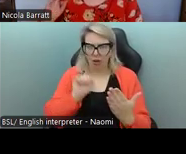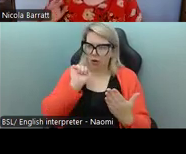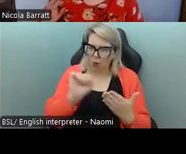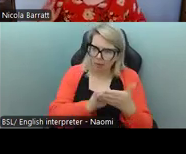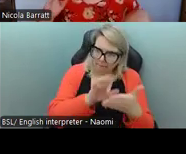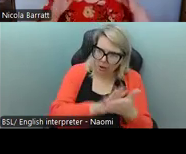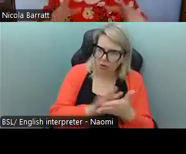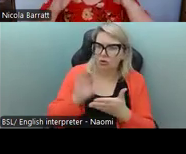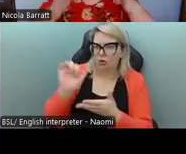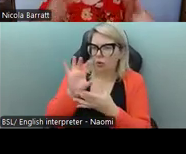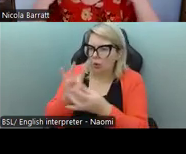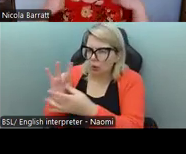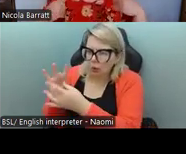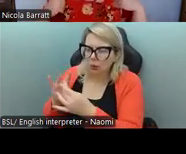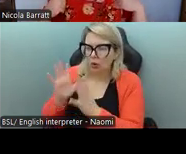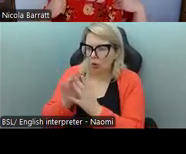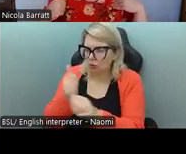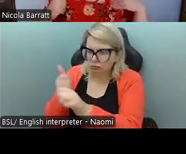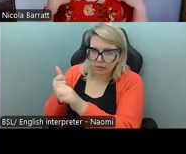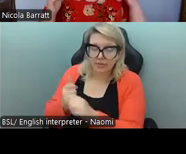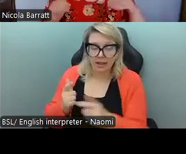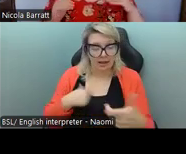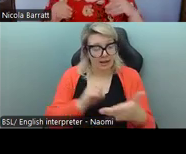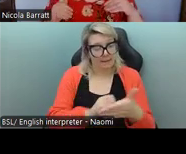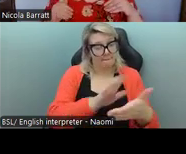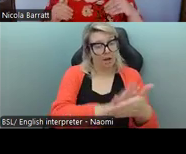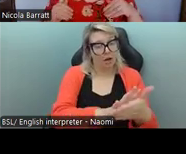If you go onto it and post and disappear, you're less valuable to it